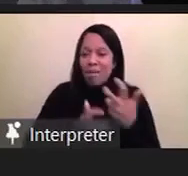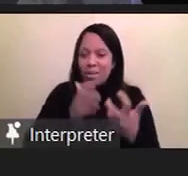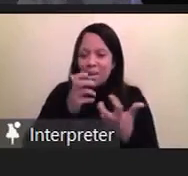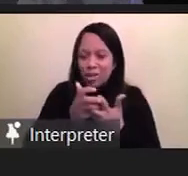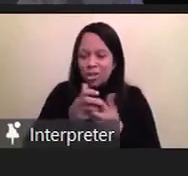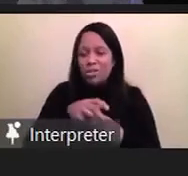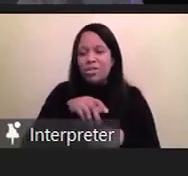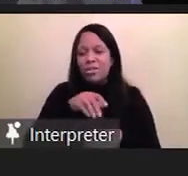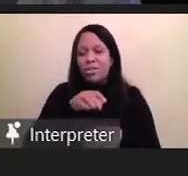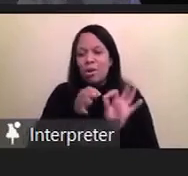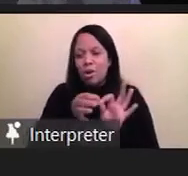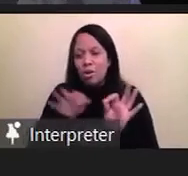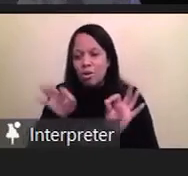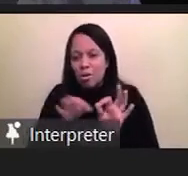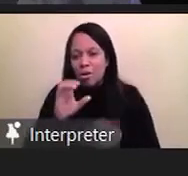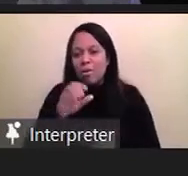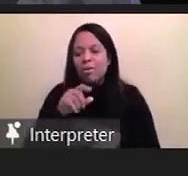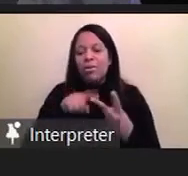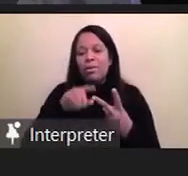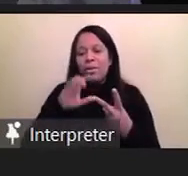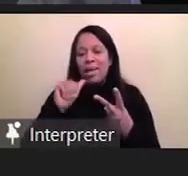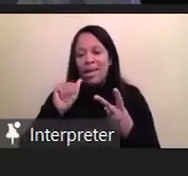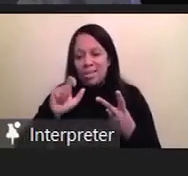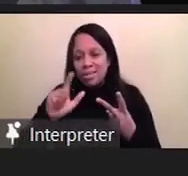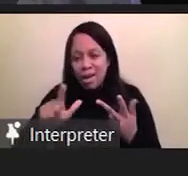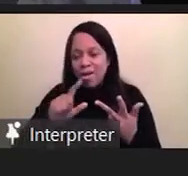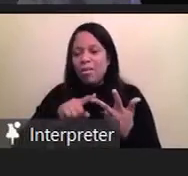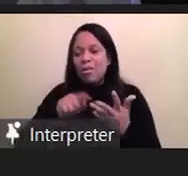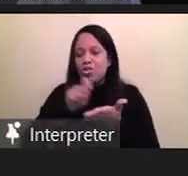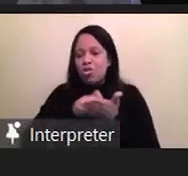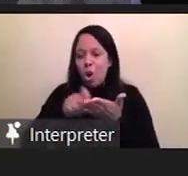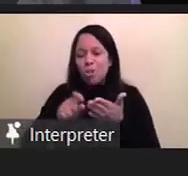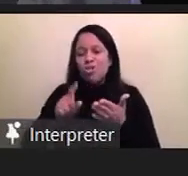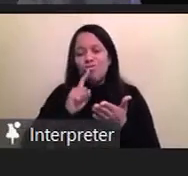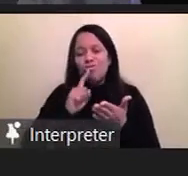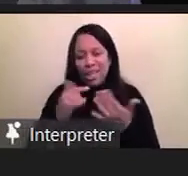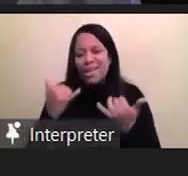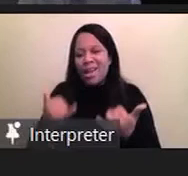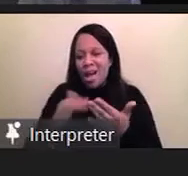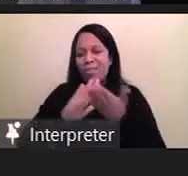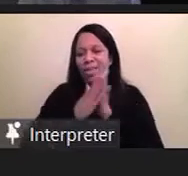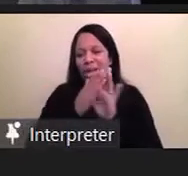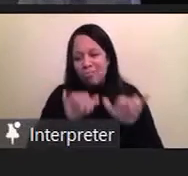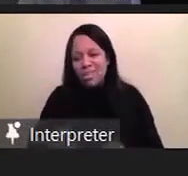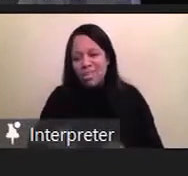have really started to become standards for most employers